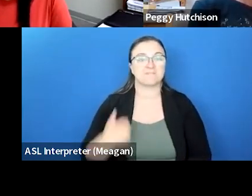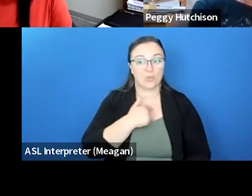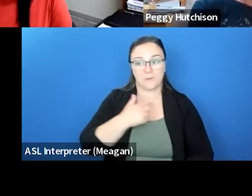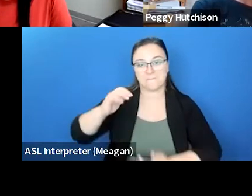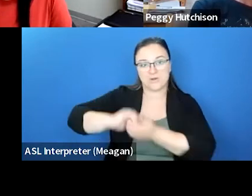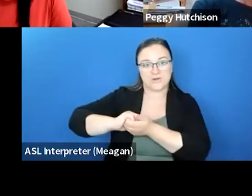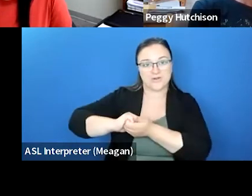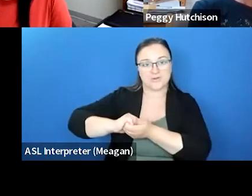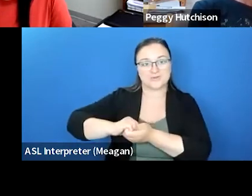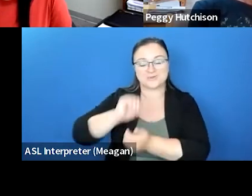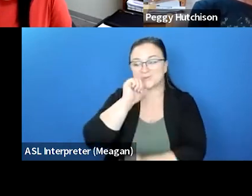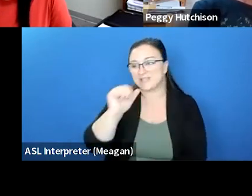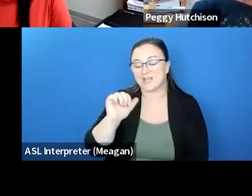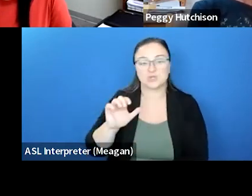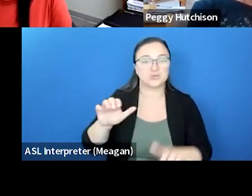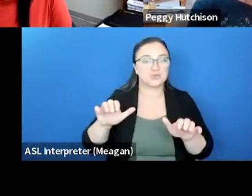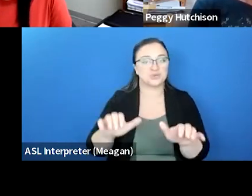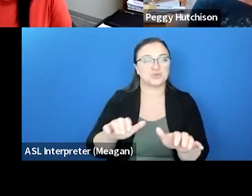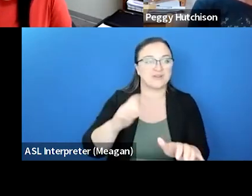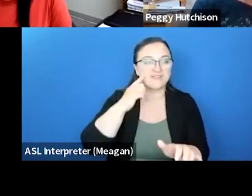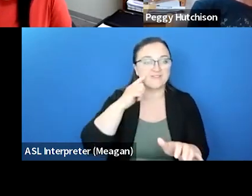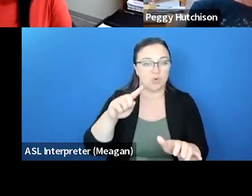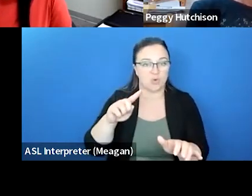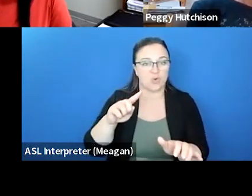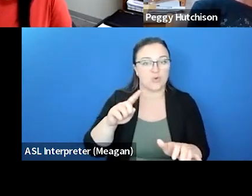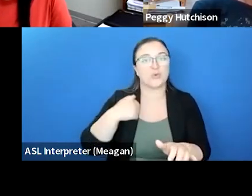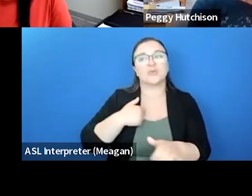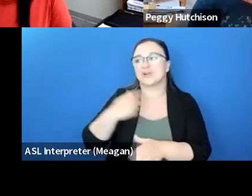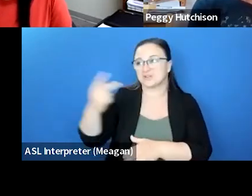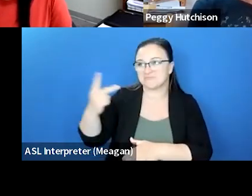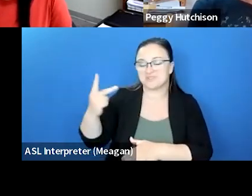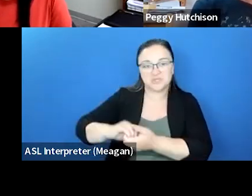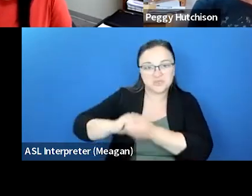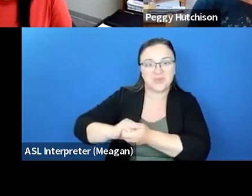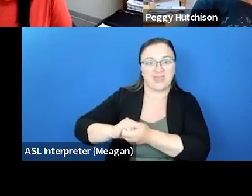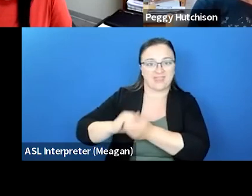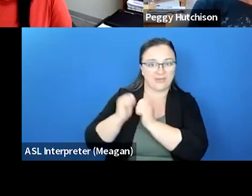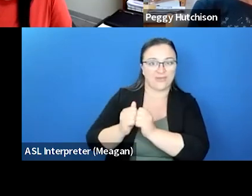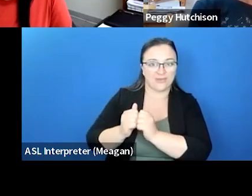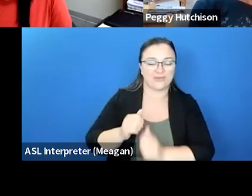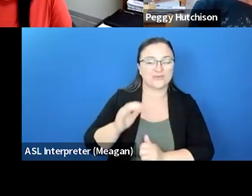we're not doing it for, we're partnering together, right. So I think that's real important.